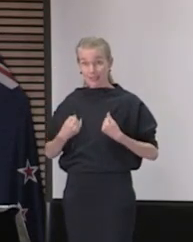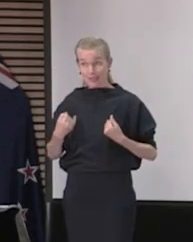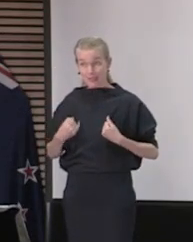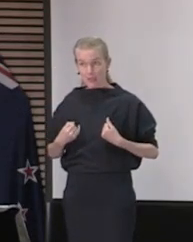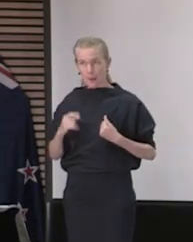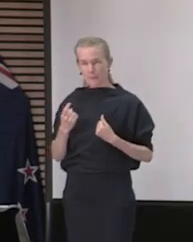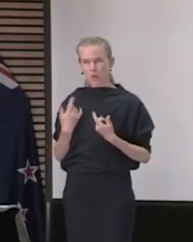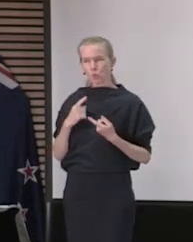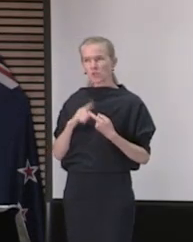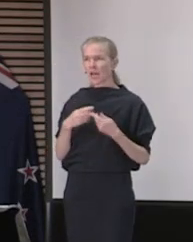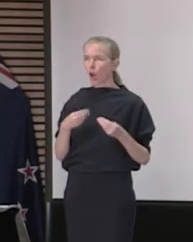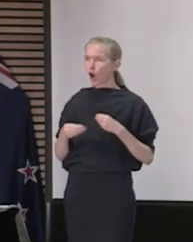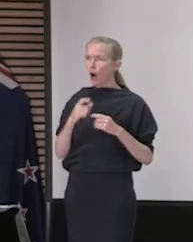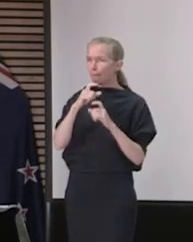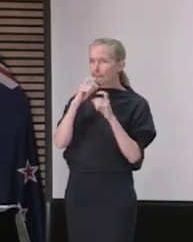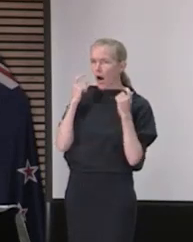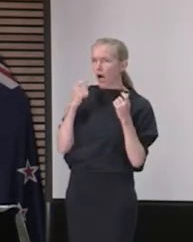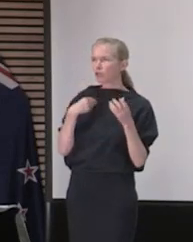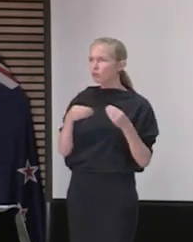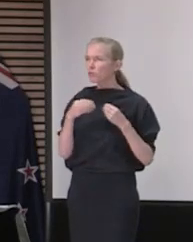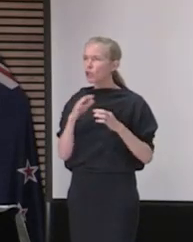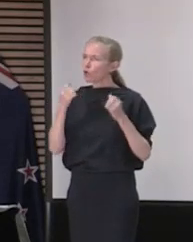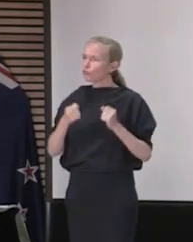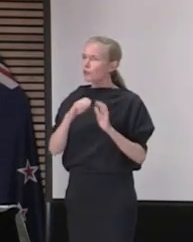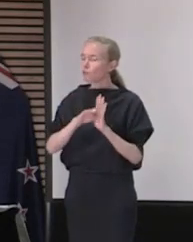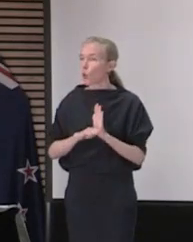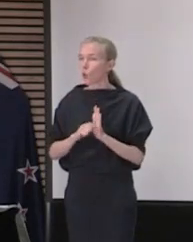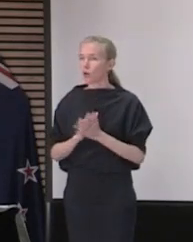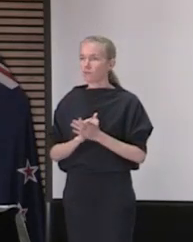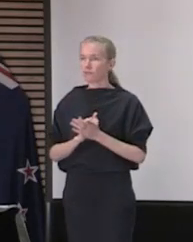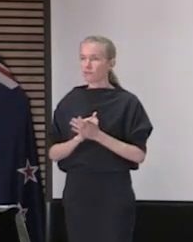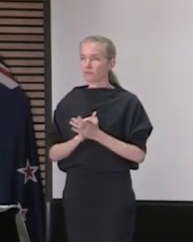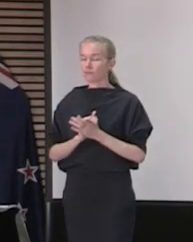now?We've provided very goodguidance to all of theworkforce, whether it isinside hospitals